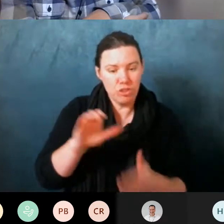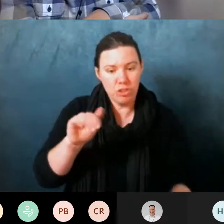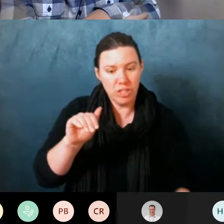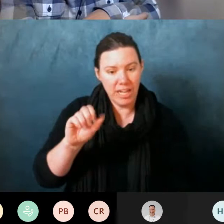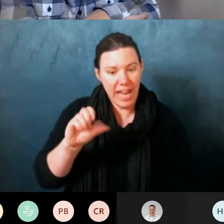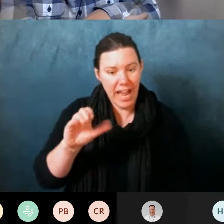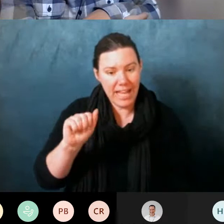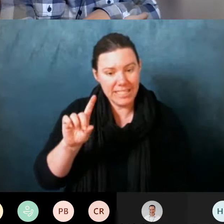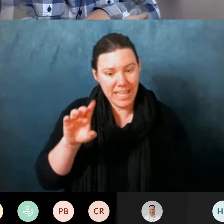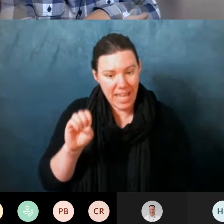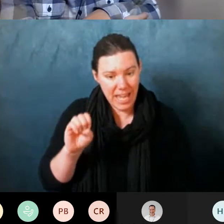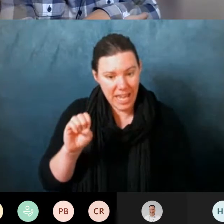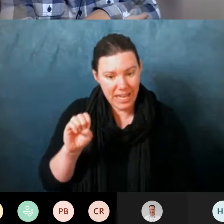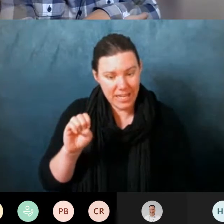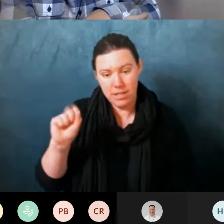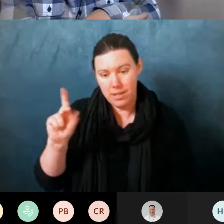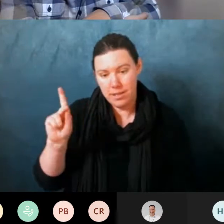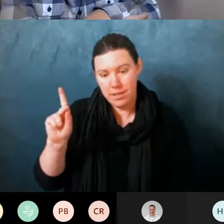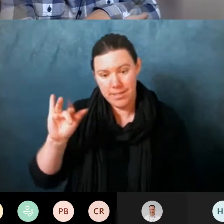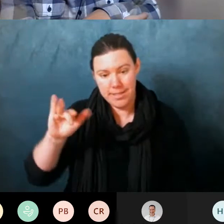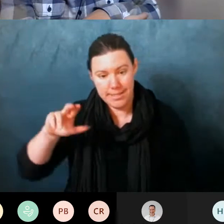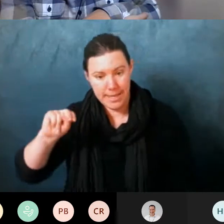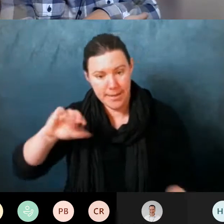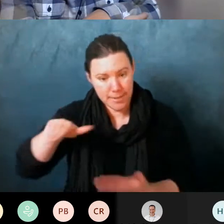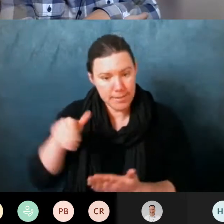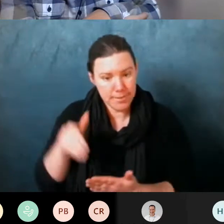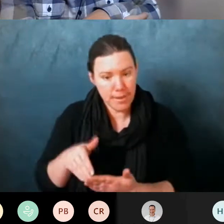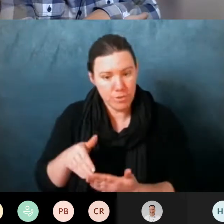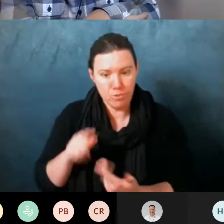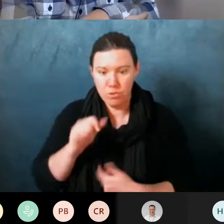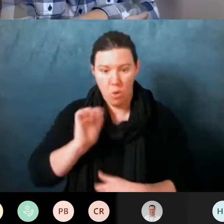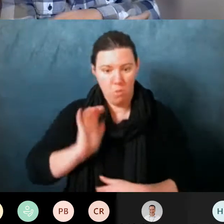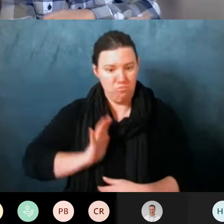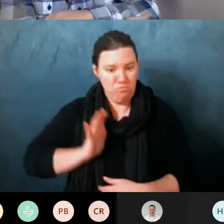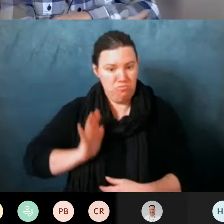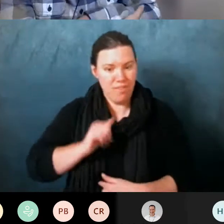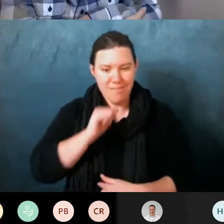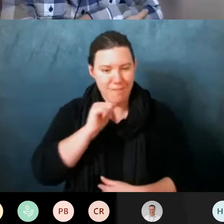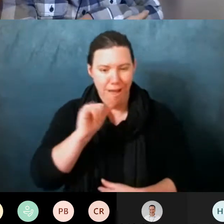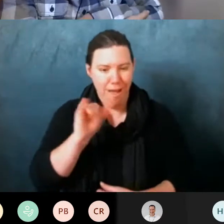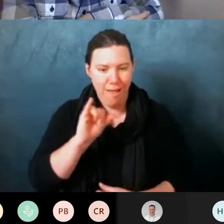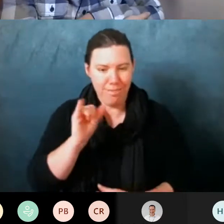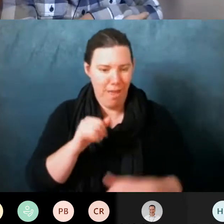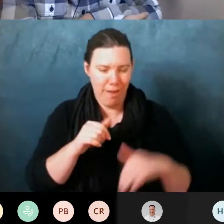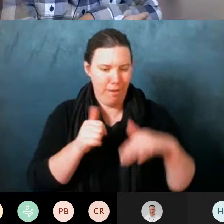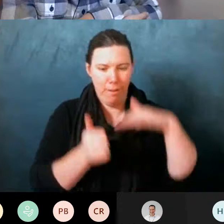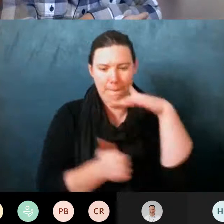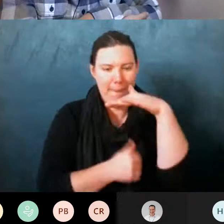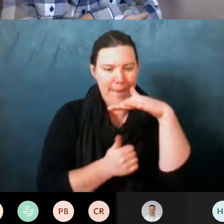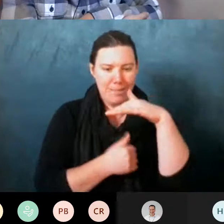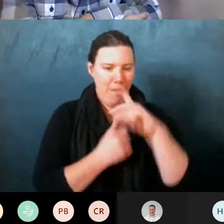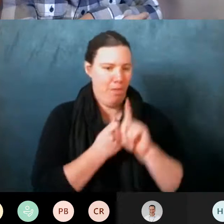I went to the emergency room at St. Joe's and I was literally throwing up blood, there was blood shooting out of my mouth,